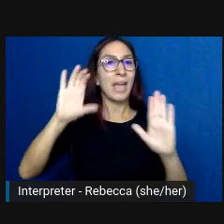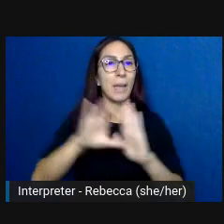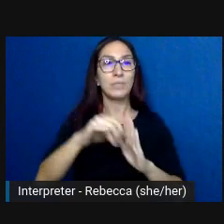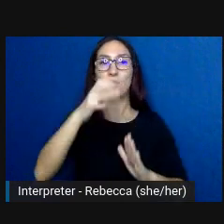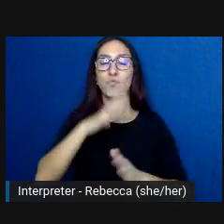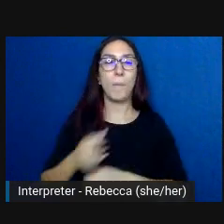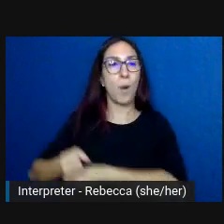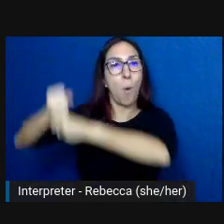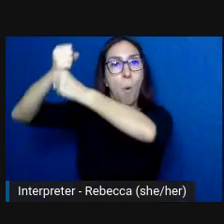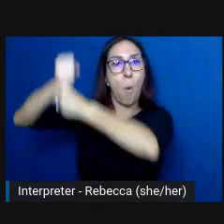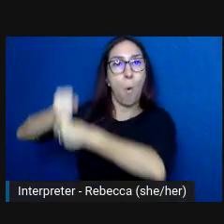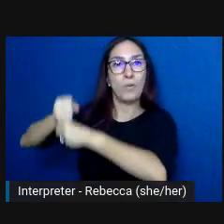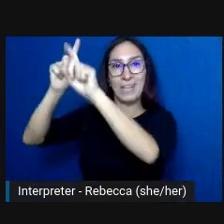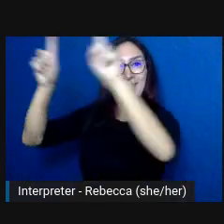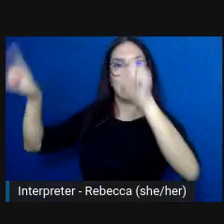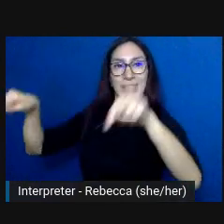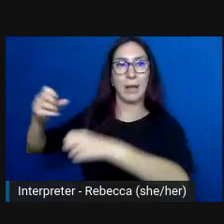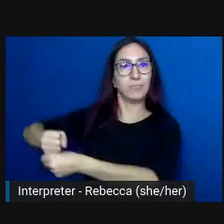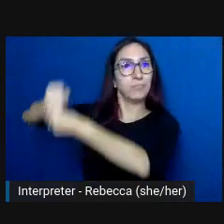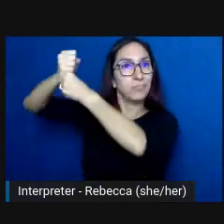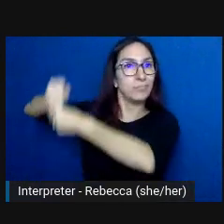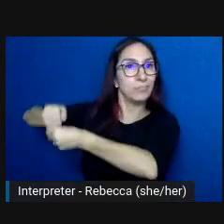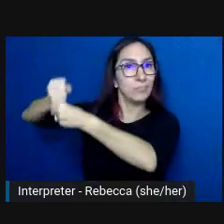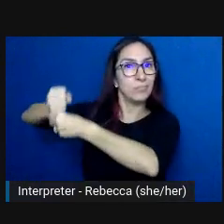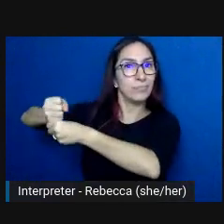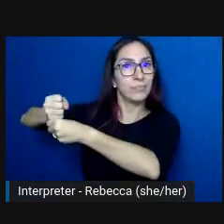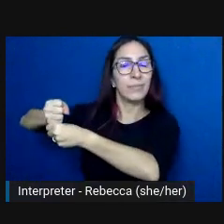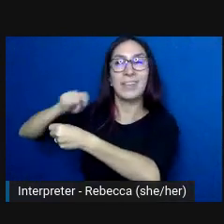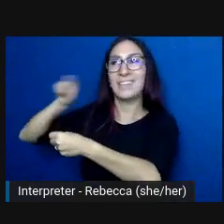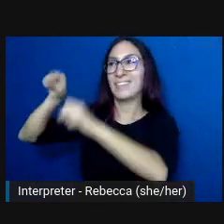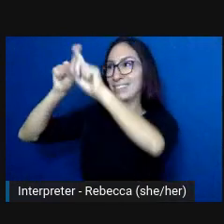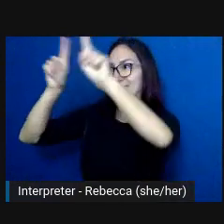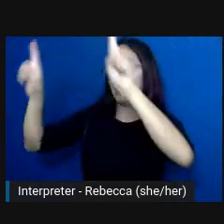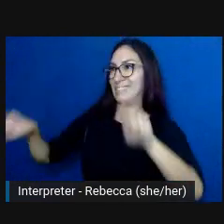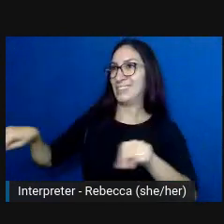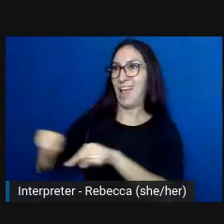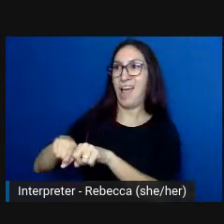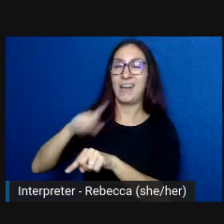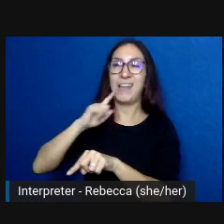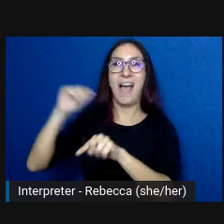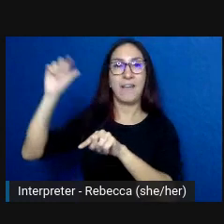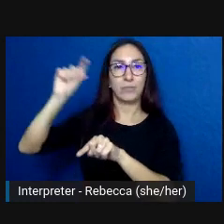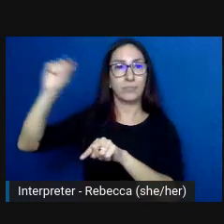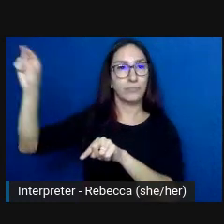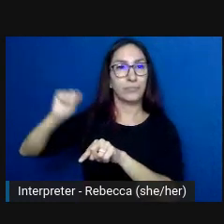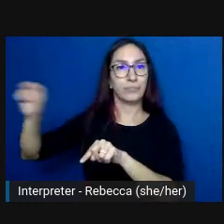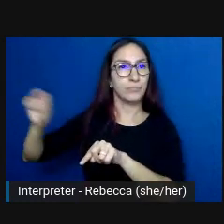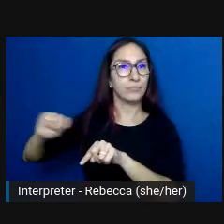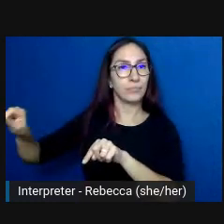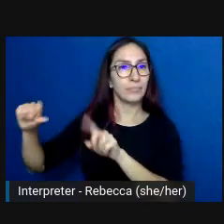and on that sign there is some text. When you write your alt text description, you need